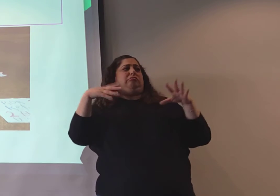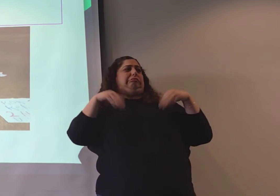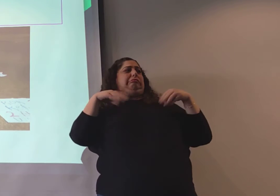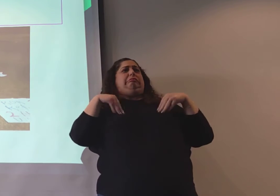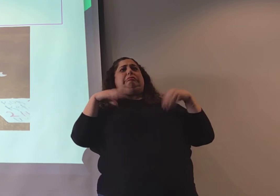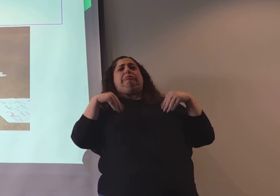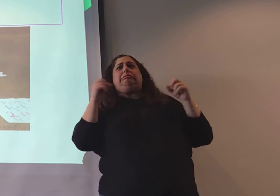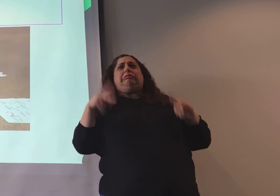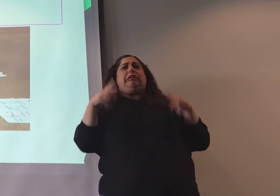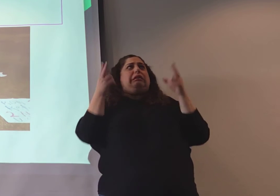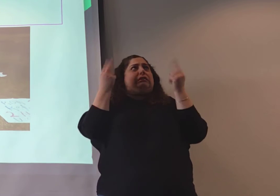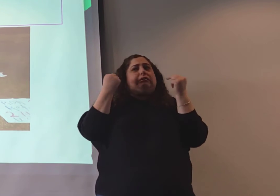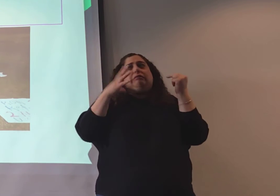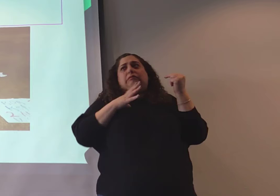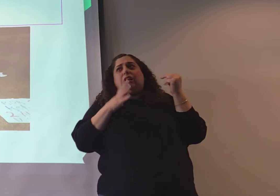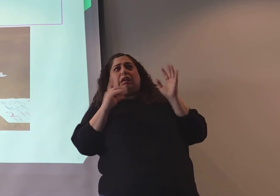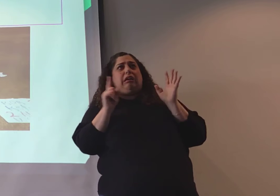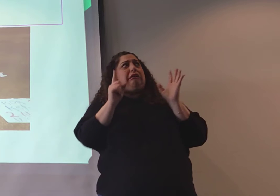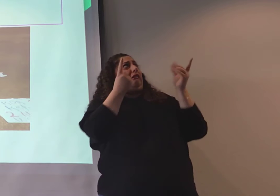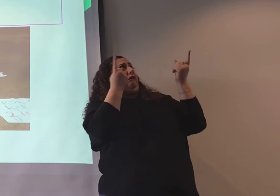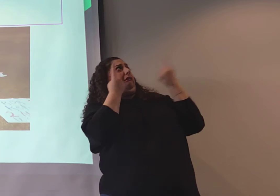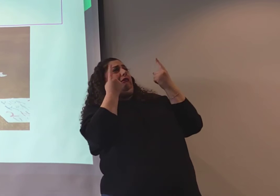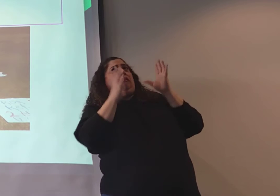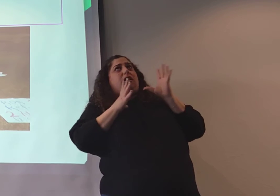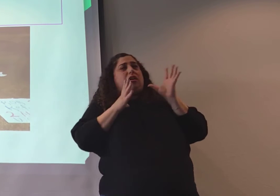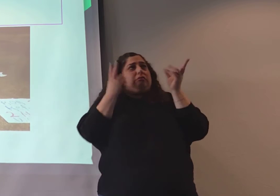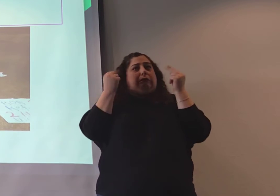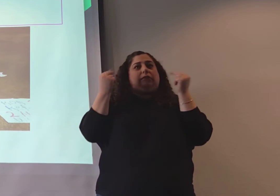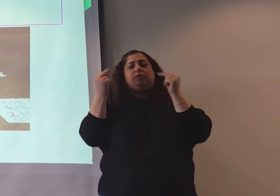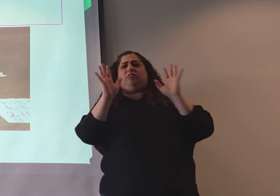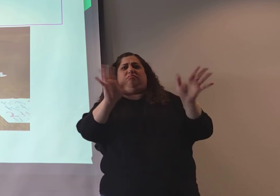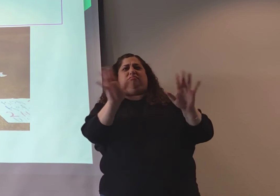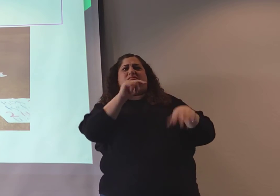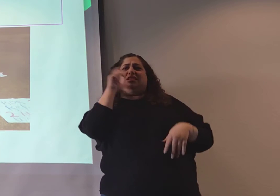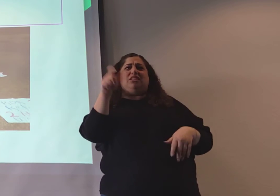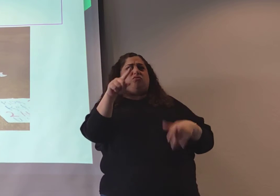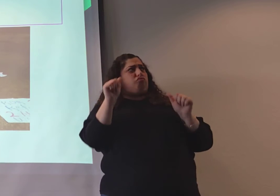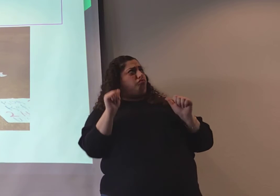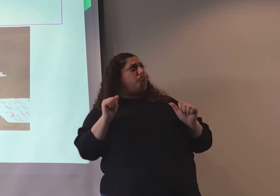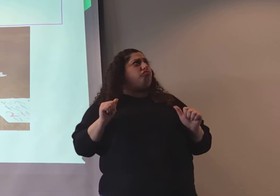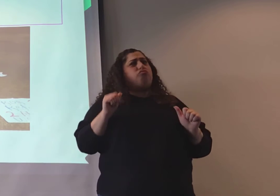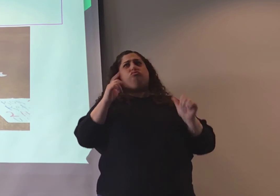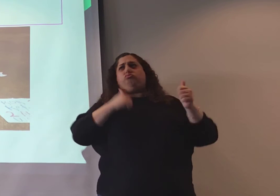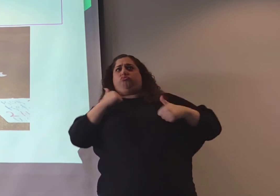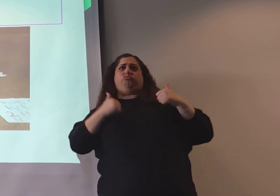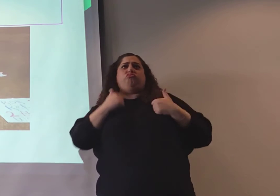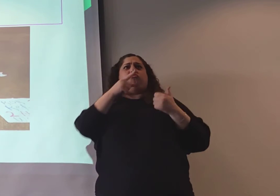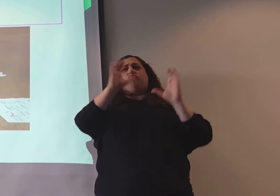And you have any case, like for evictions or your landlord is saying like you are having